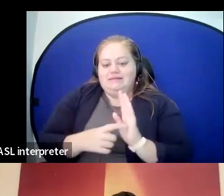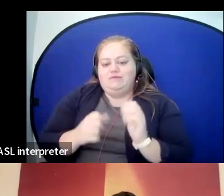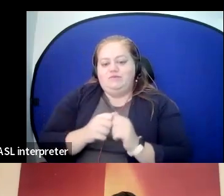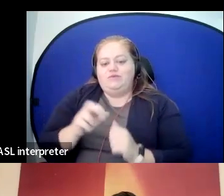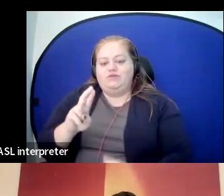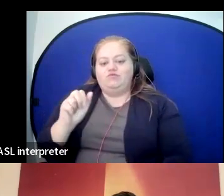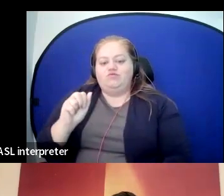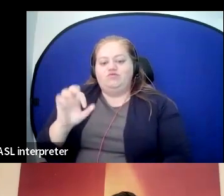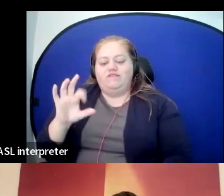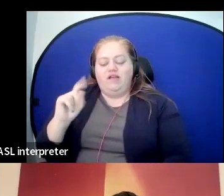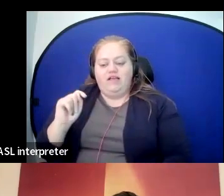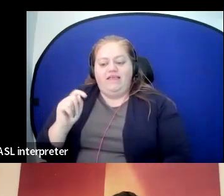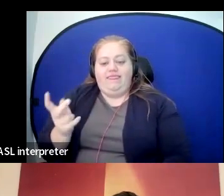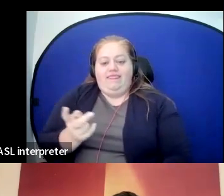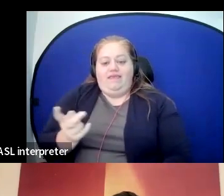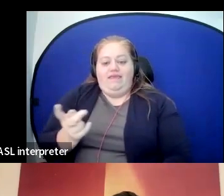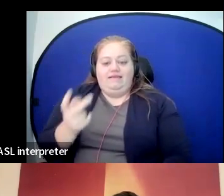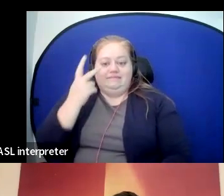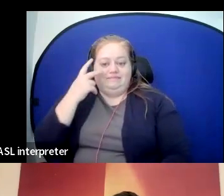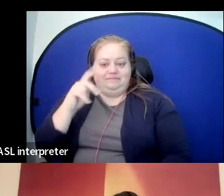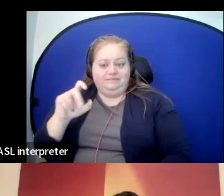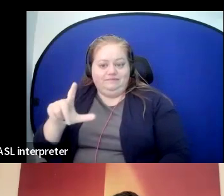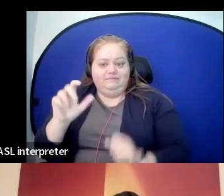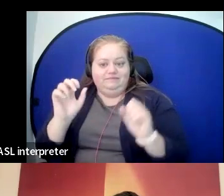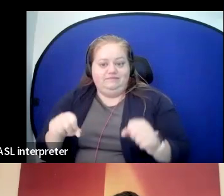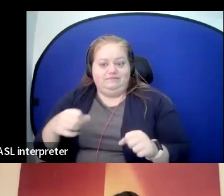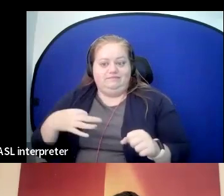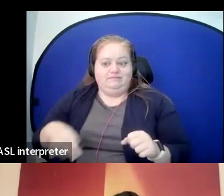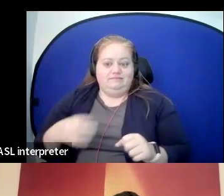they show how their tool can be used in STEM education